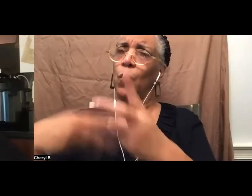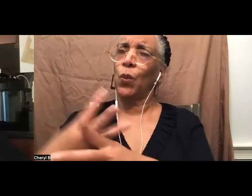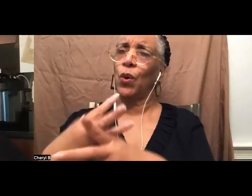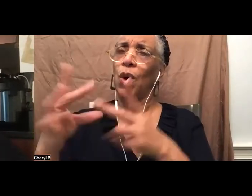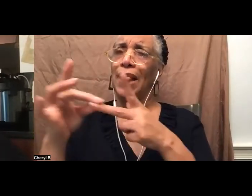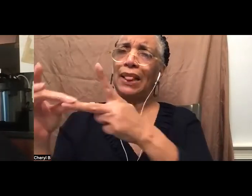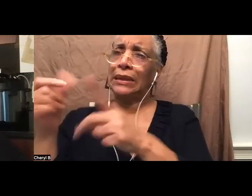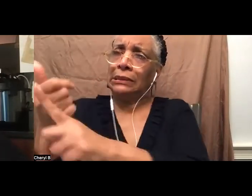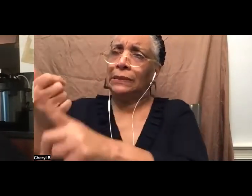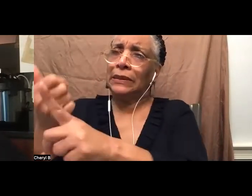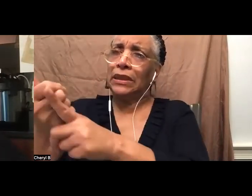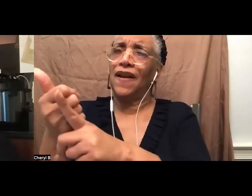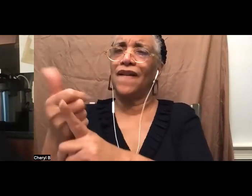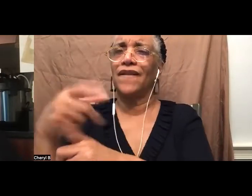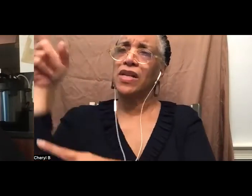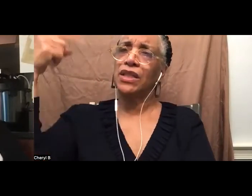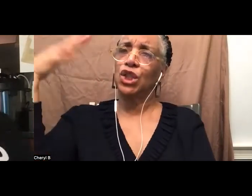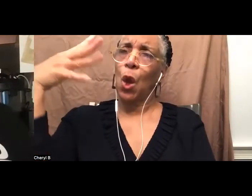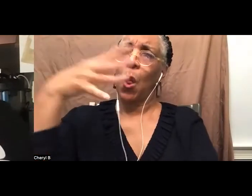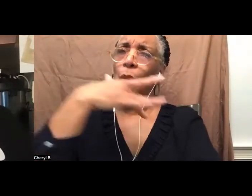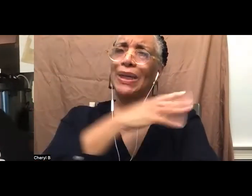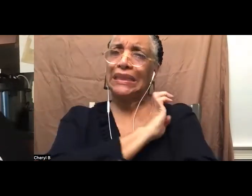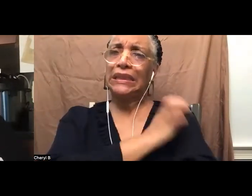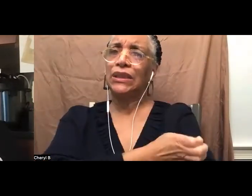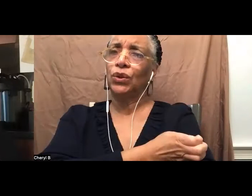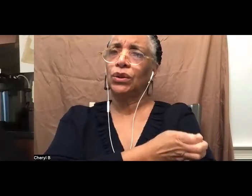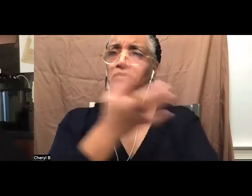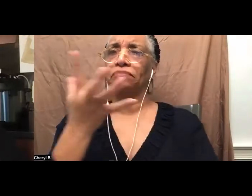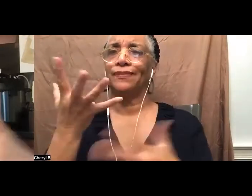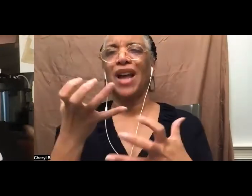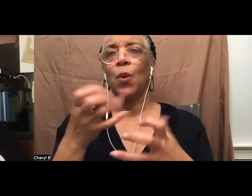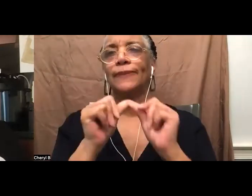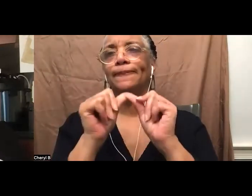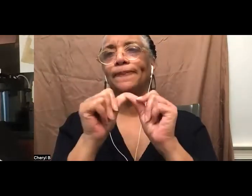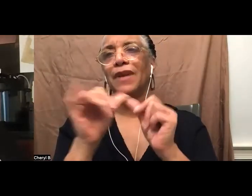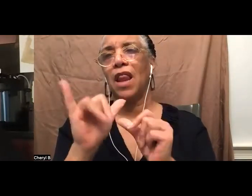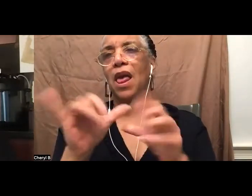I want to move on to some of the global response to things